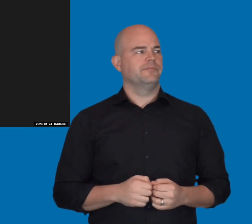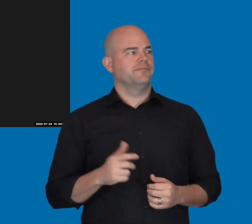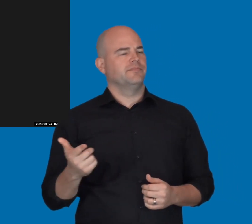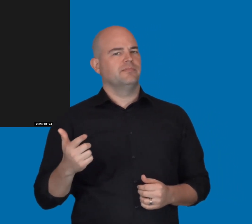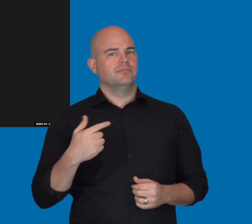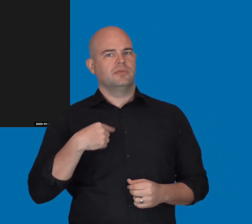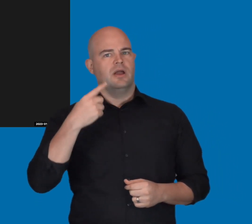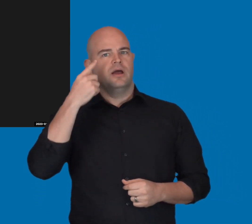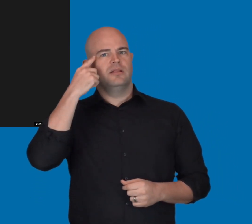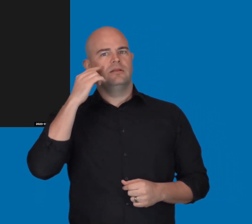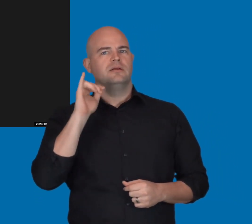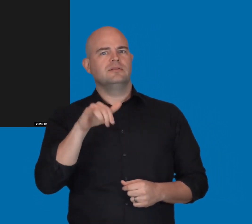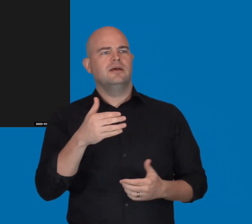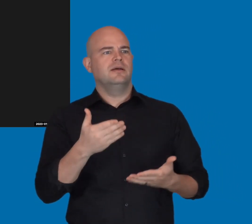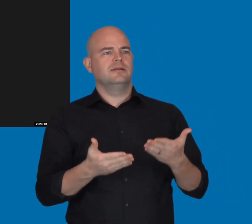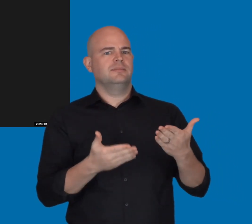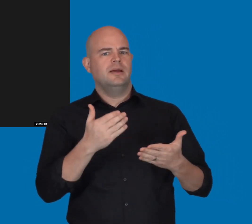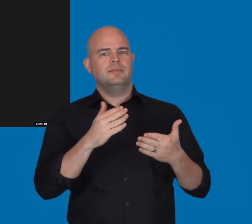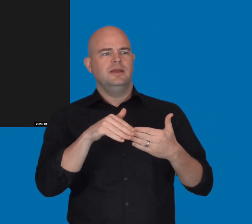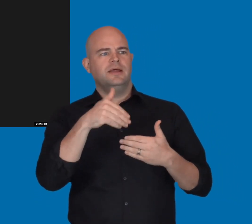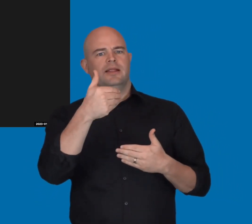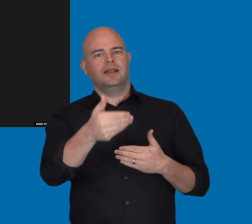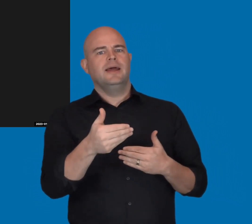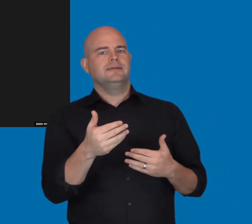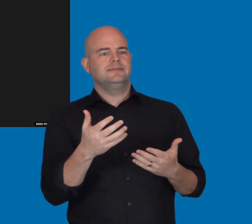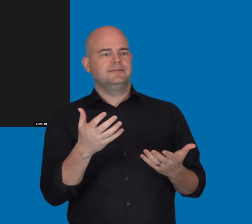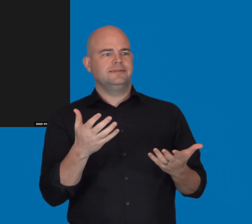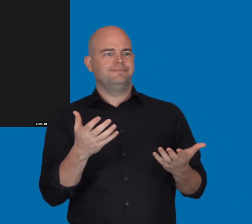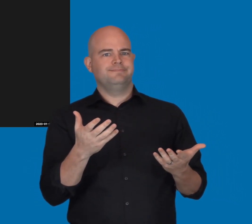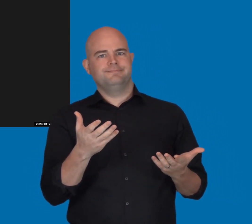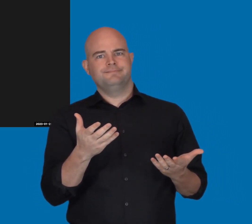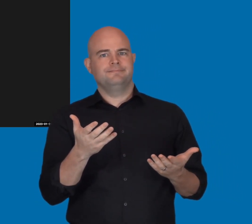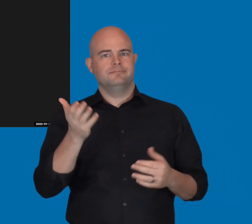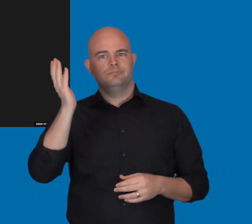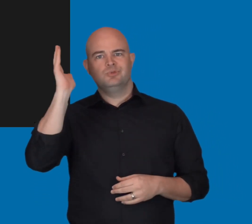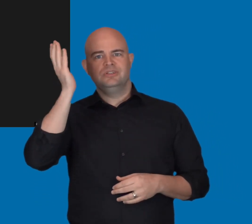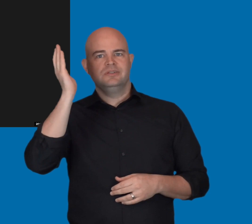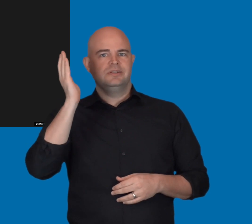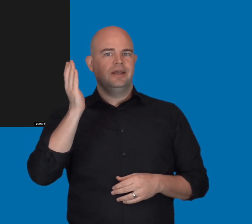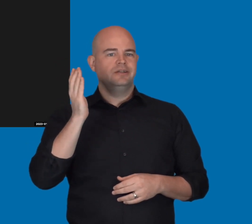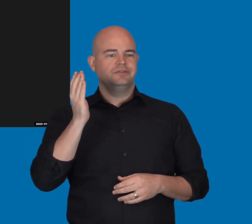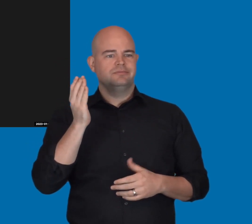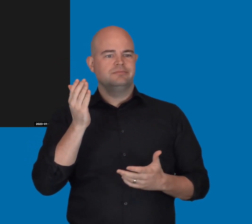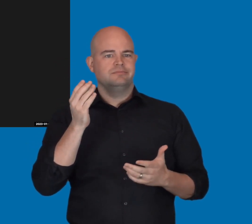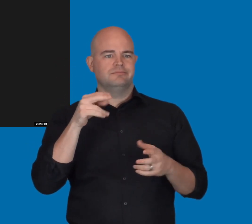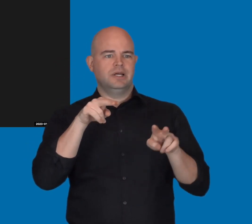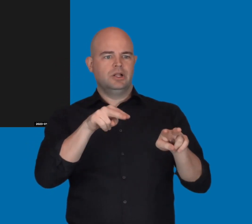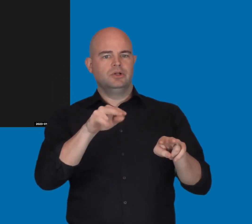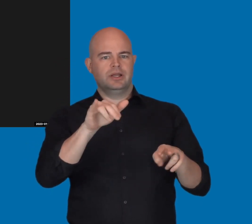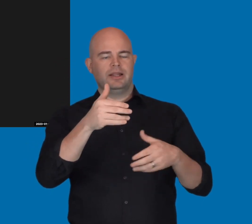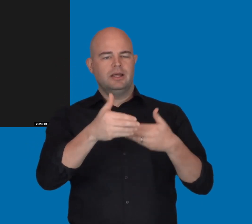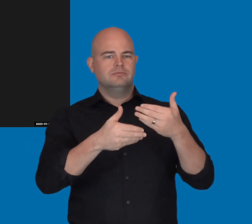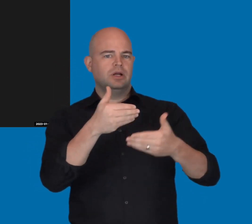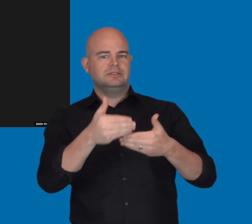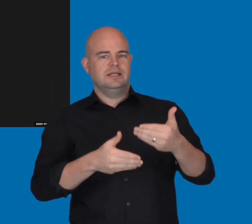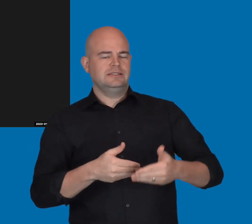it's important for us not to confuse curriculum, course outlines of records, and you know, courses and programs